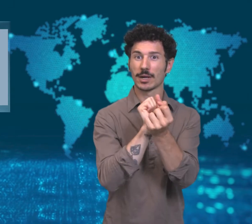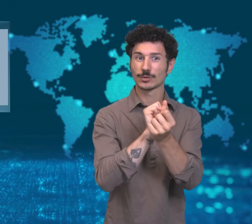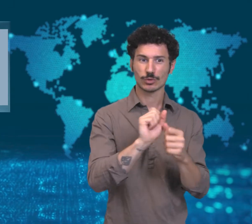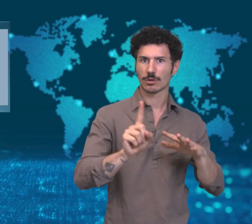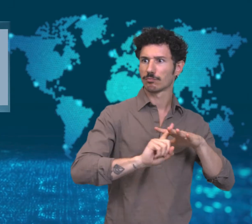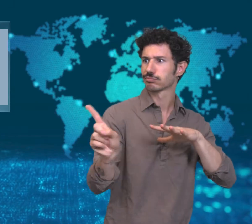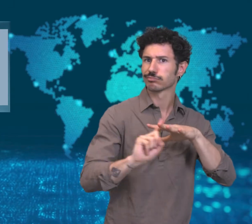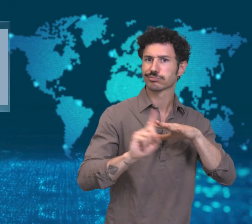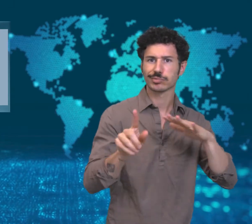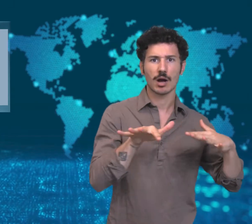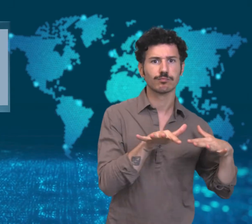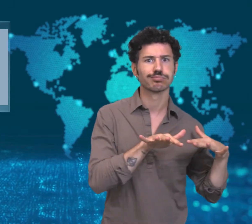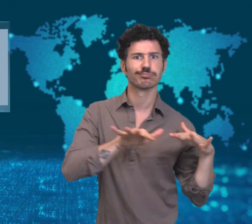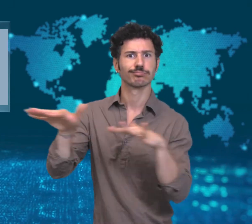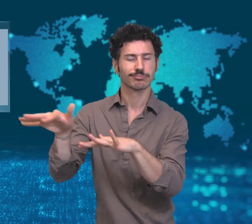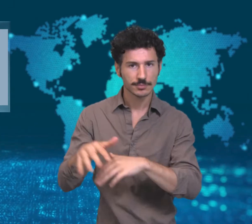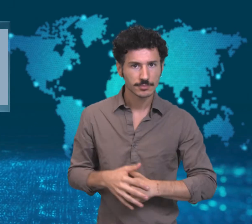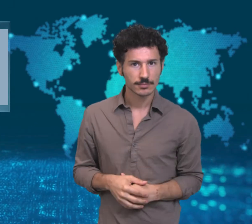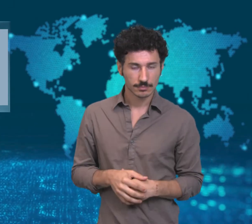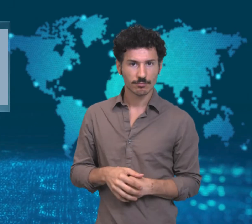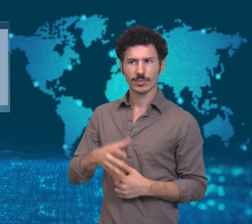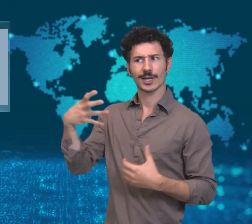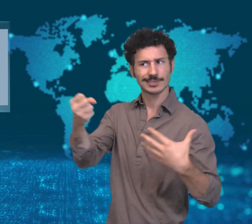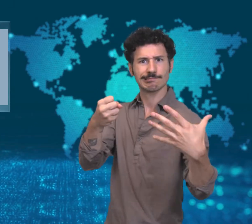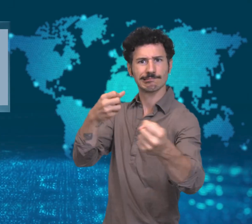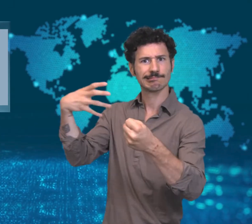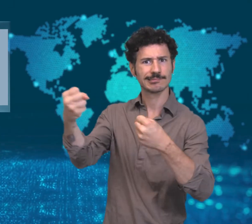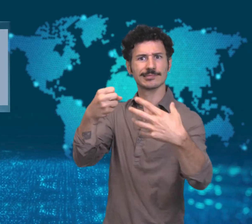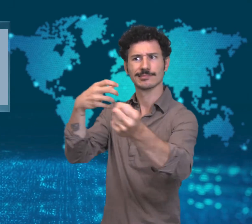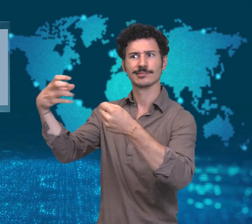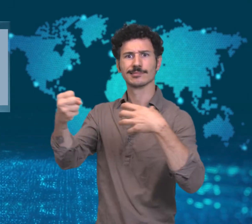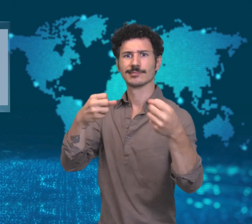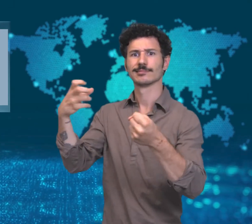All but five were immediately recaptured,